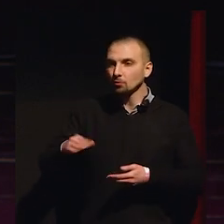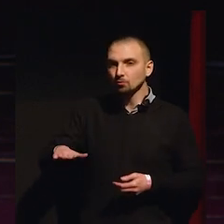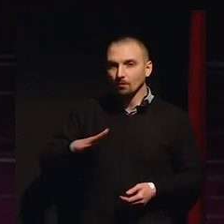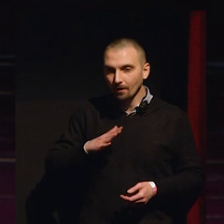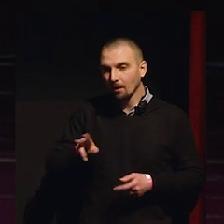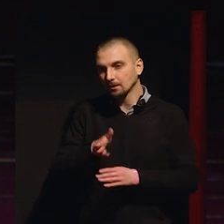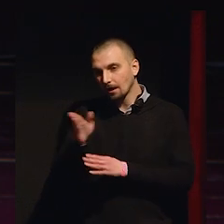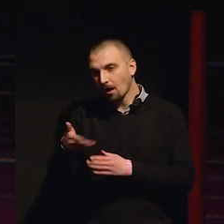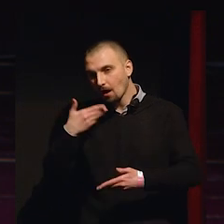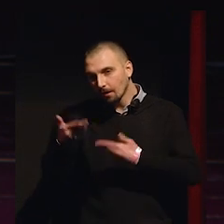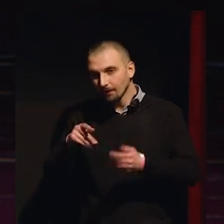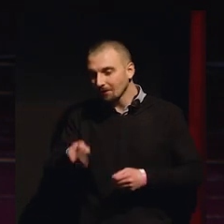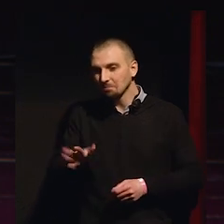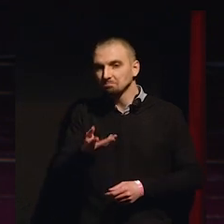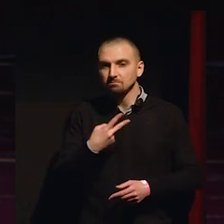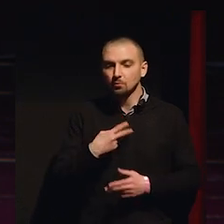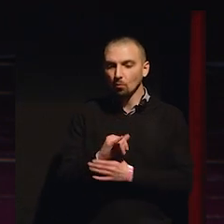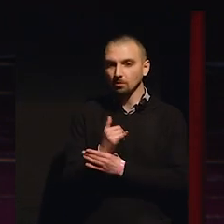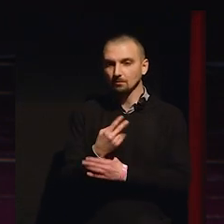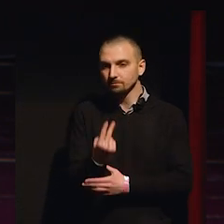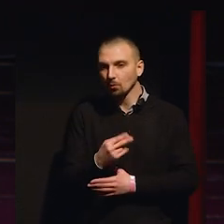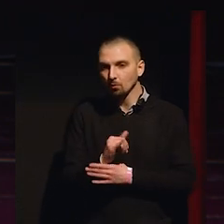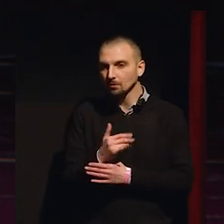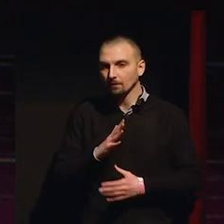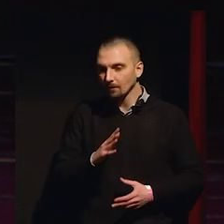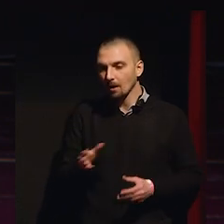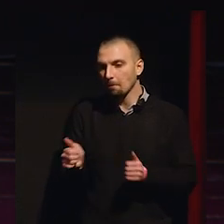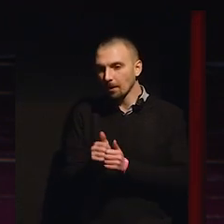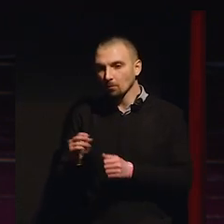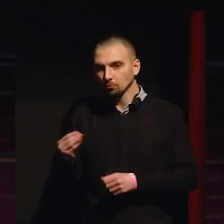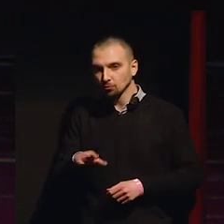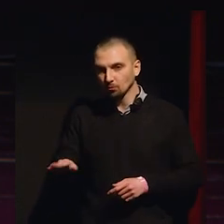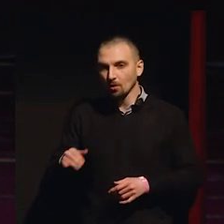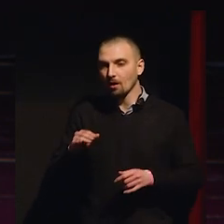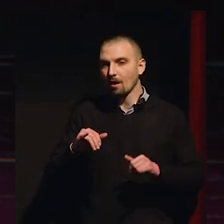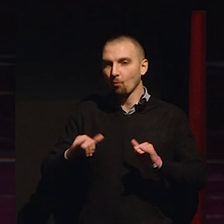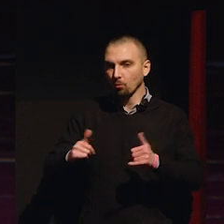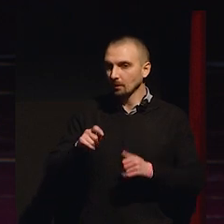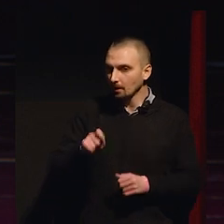Can you make a kite well? You can make kites in a garden and fly it with the kids.